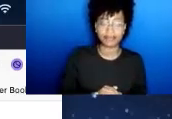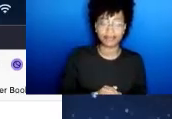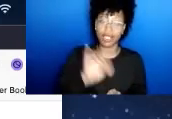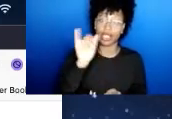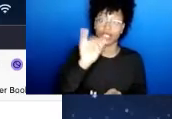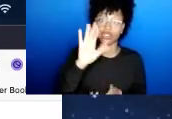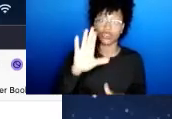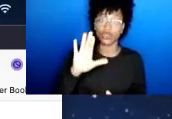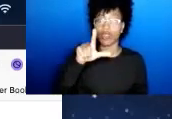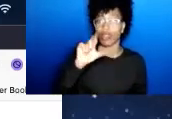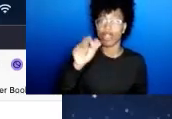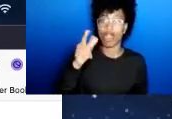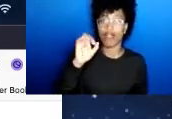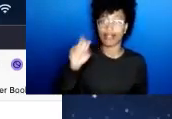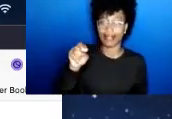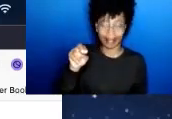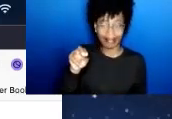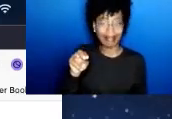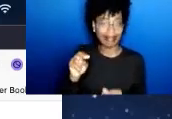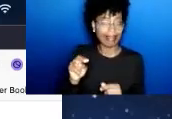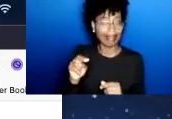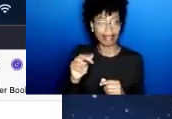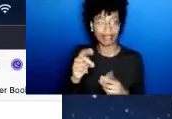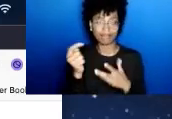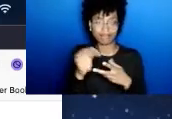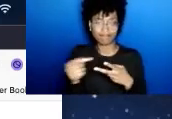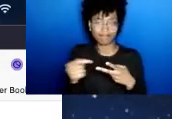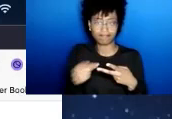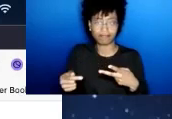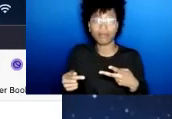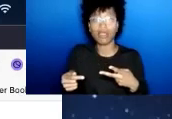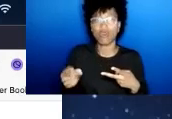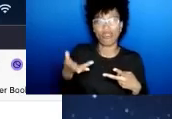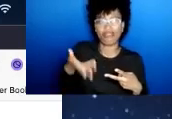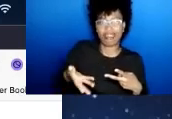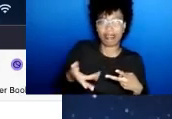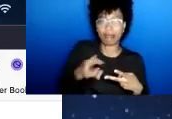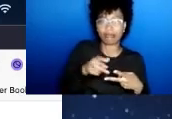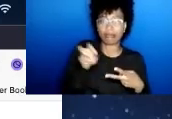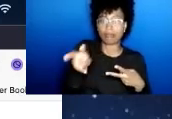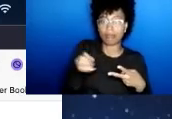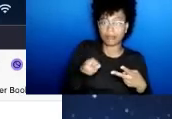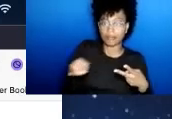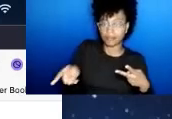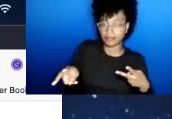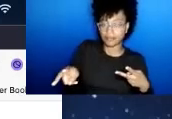06:31:25 credentials here. I should start by saying that the whole system is online.